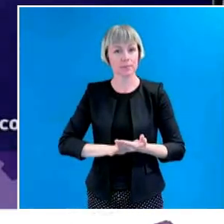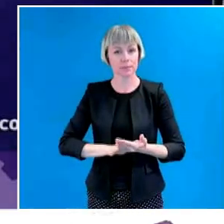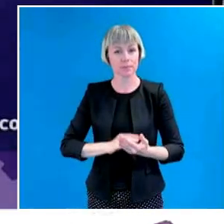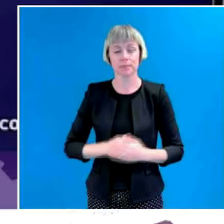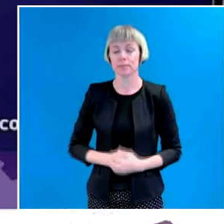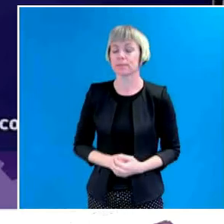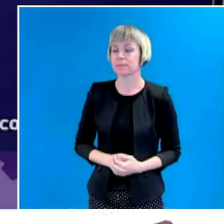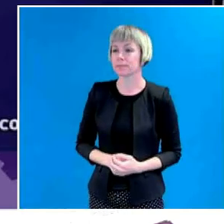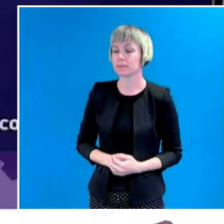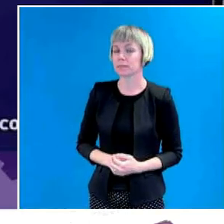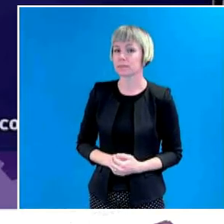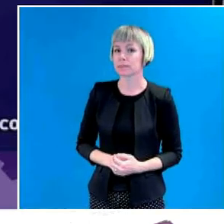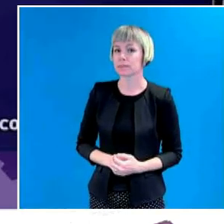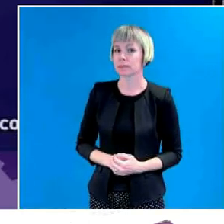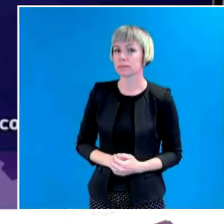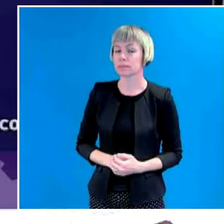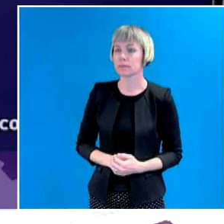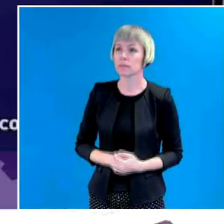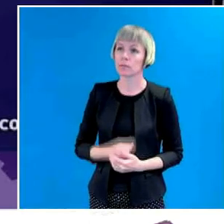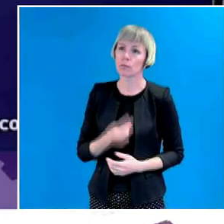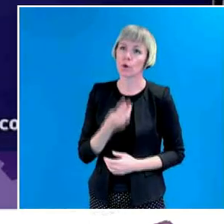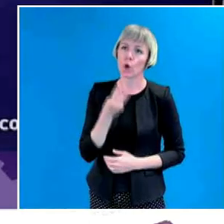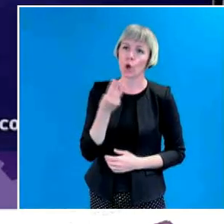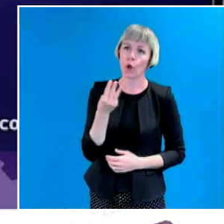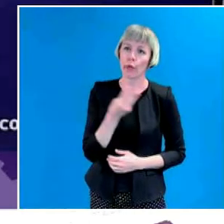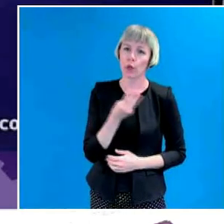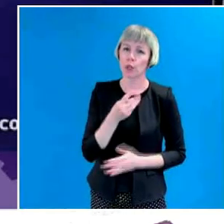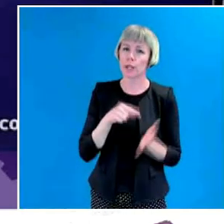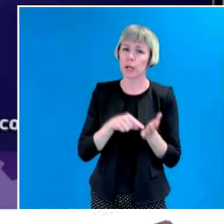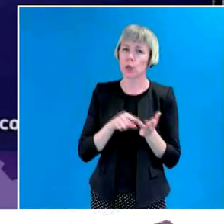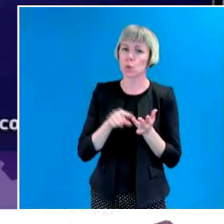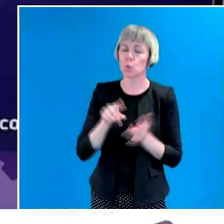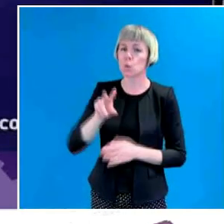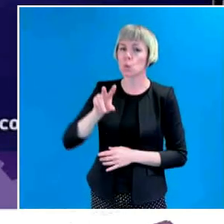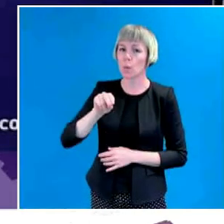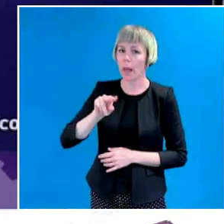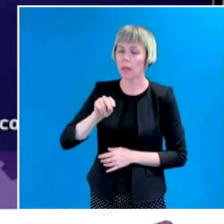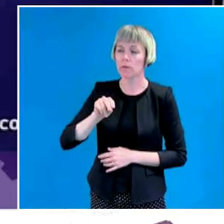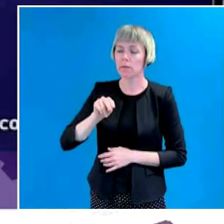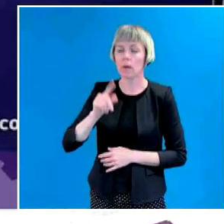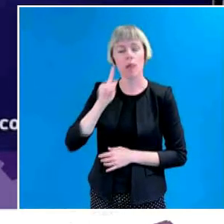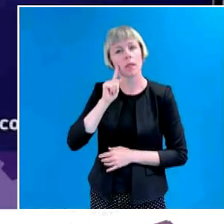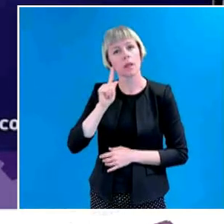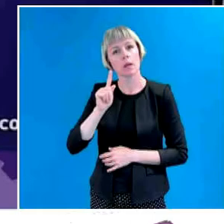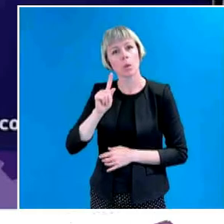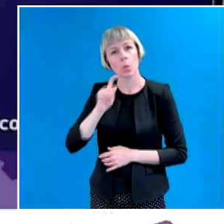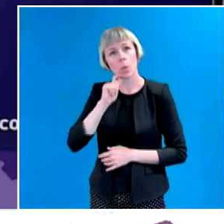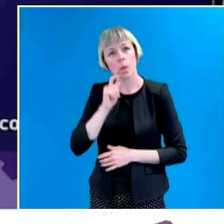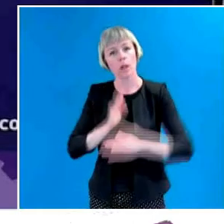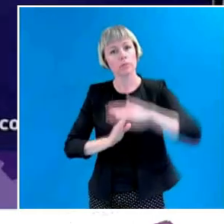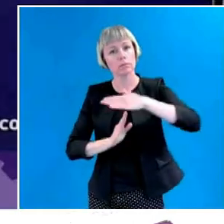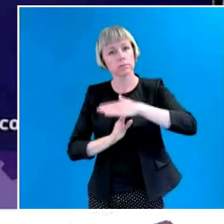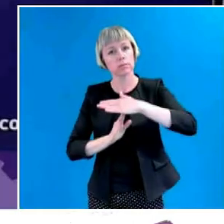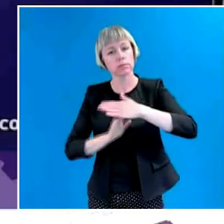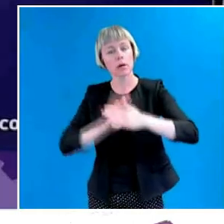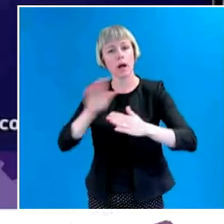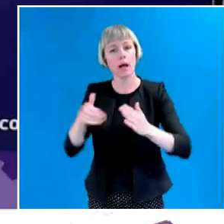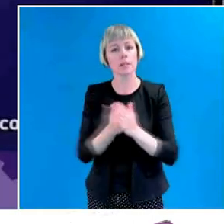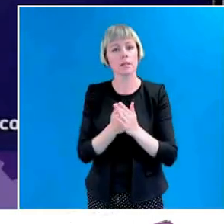It is 13 minutes to 12.00, so we will adjourn to 12.00 noon.